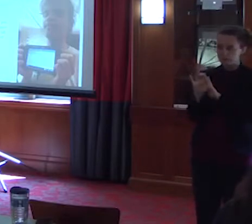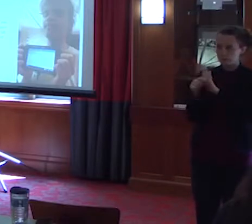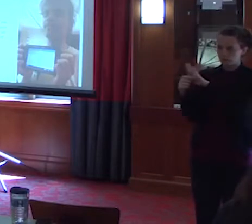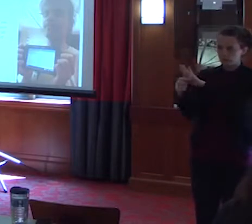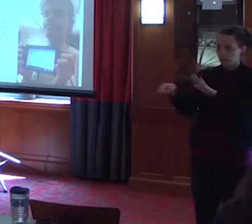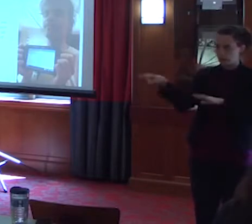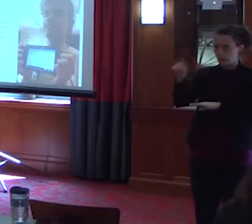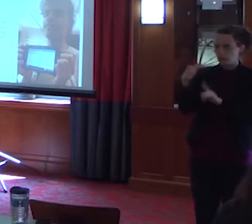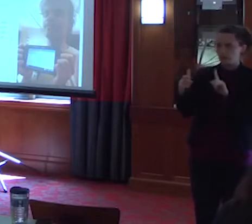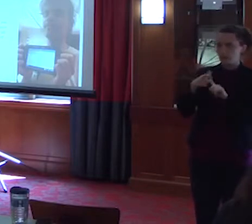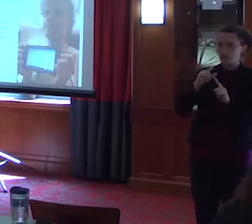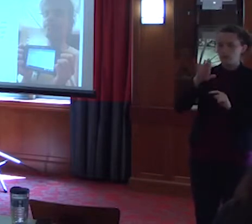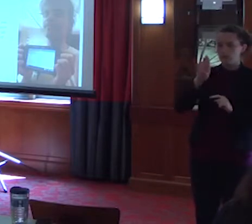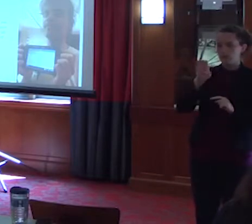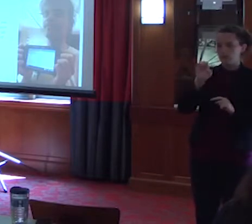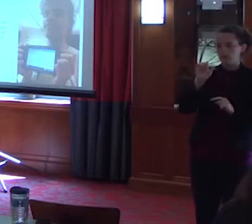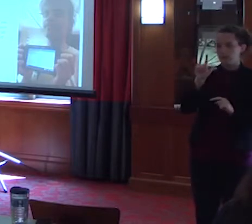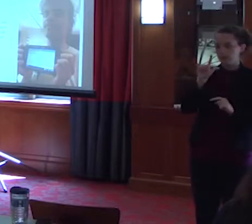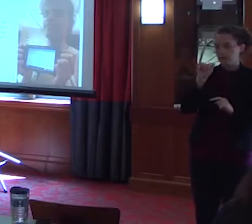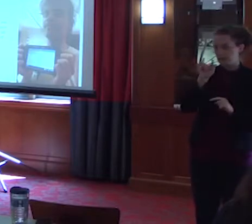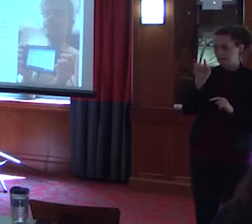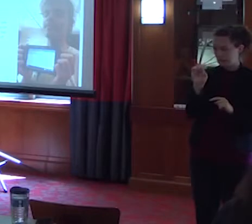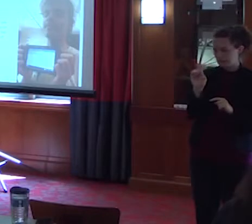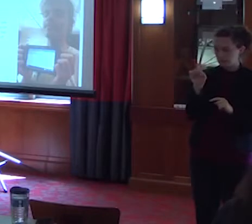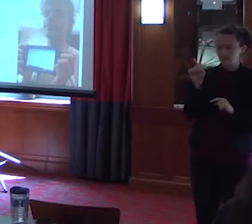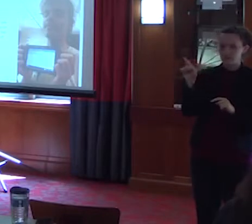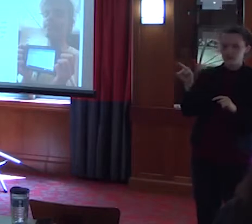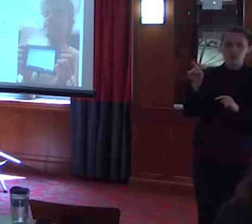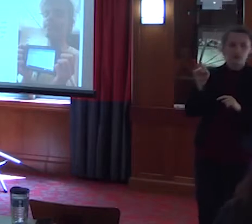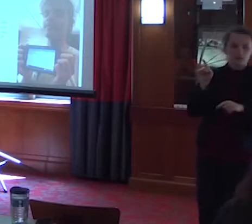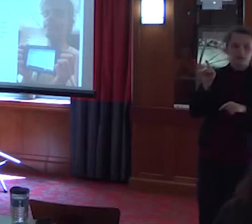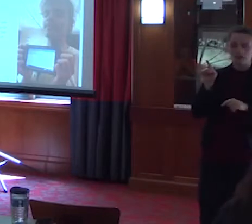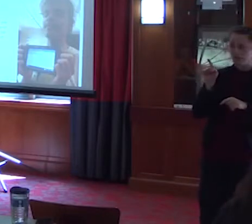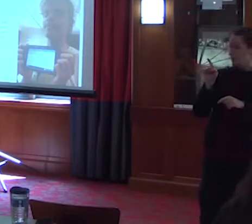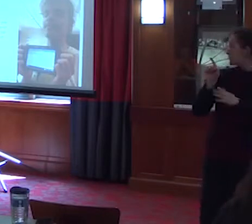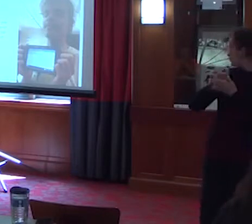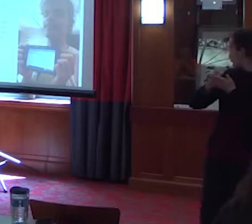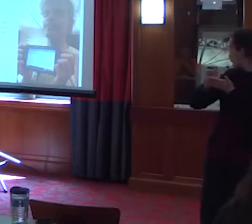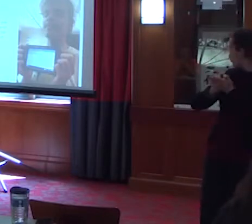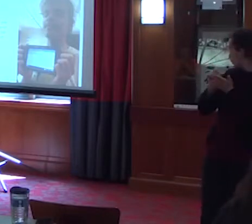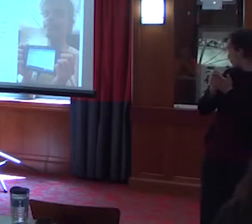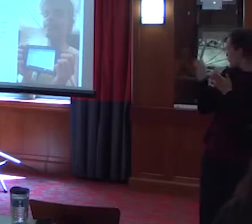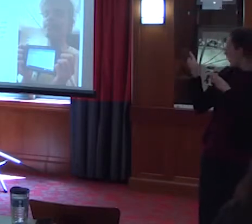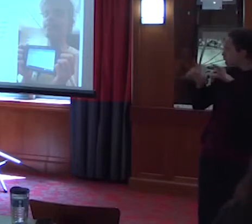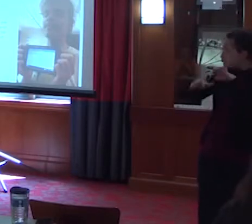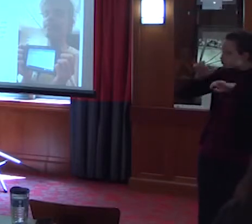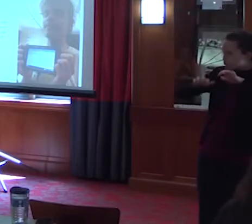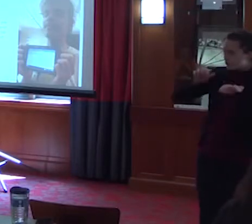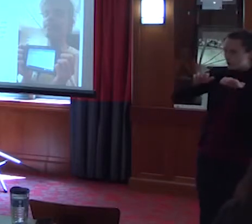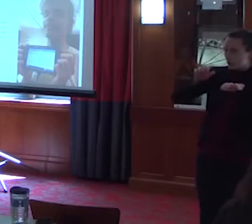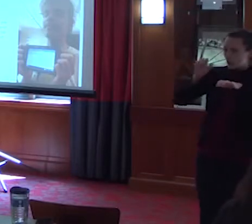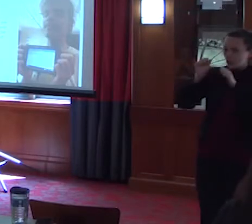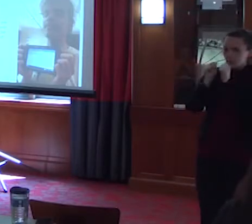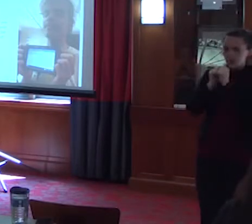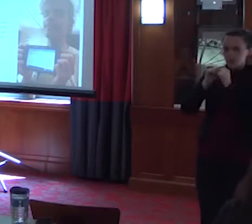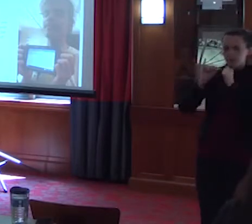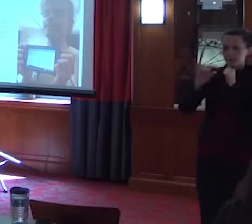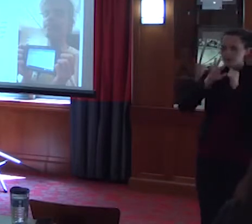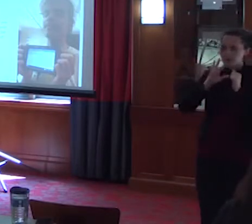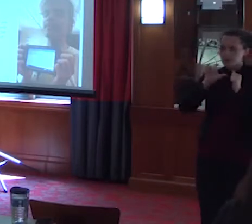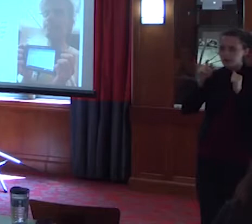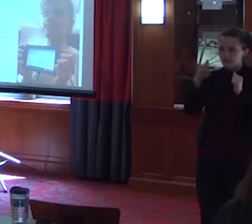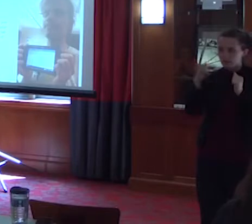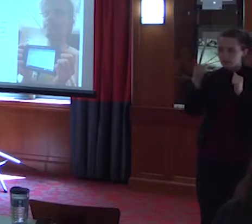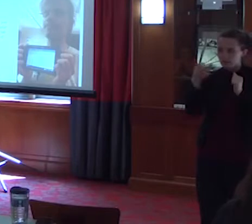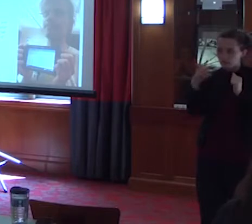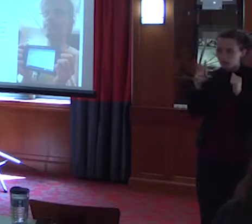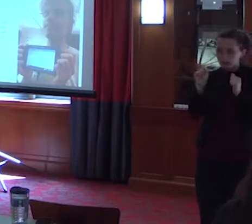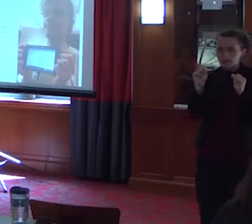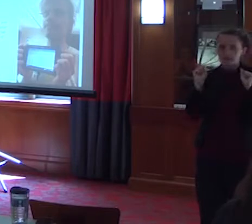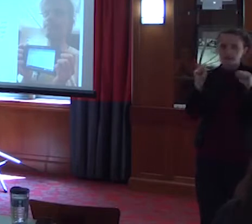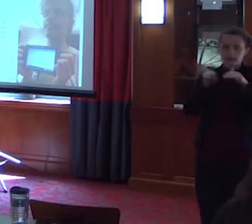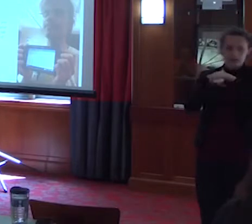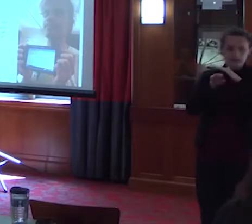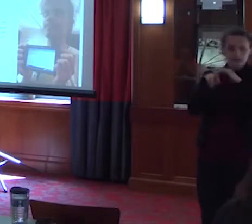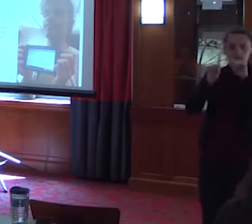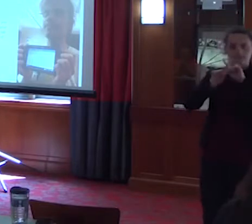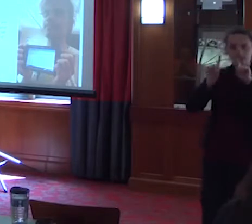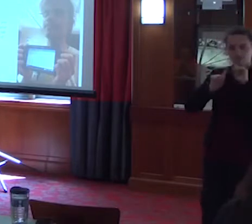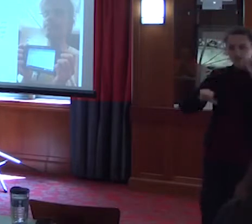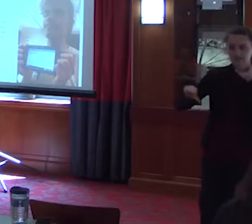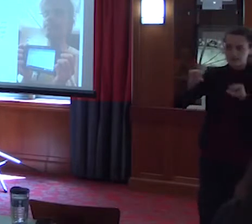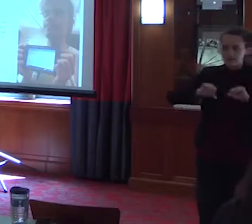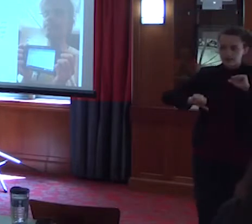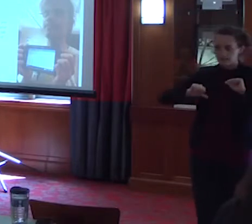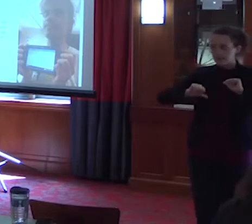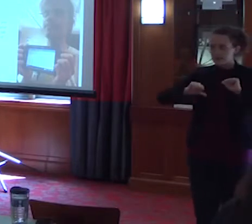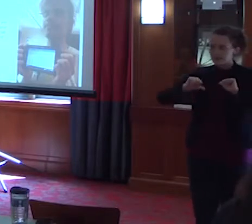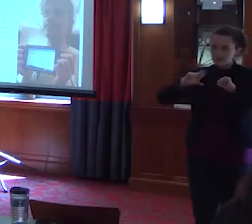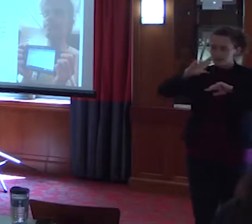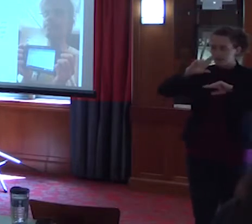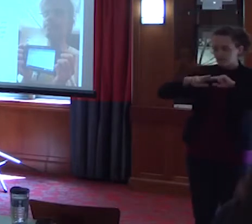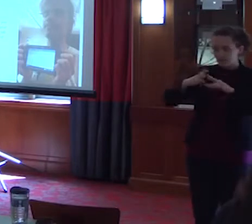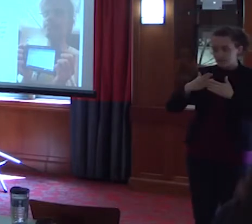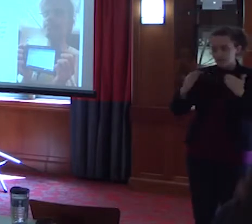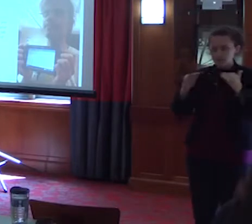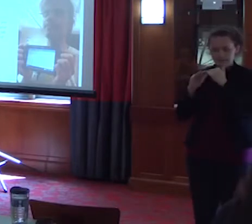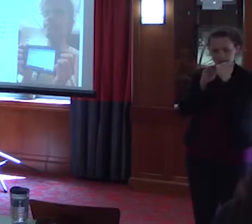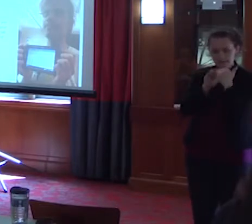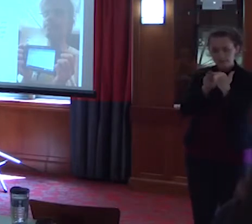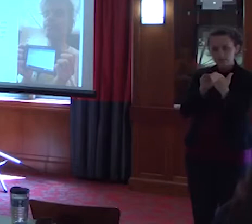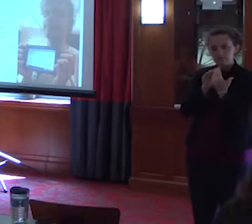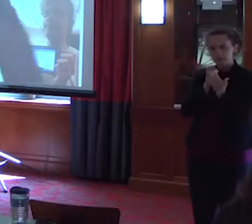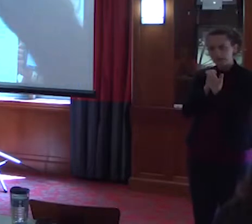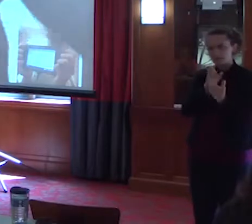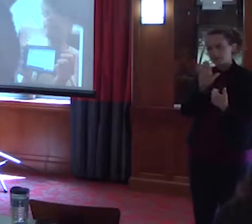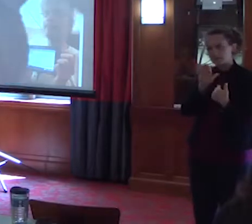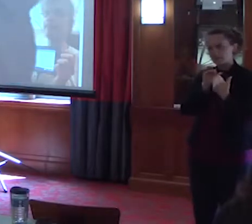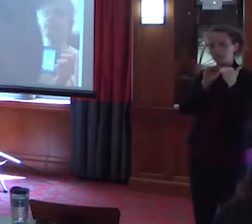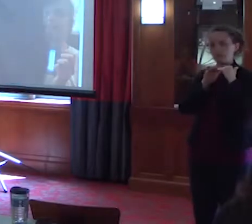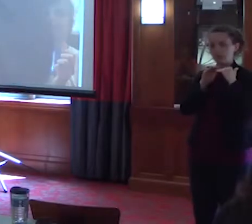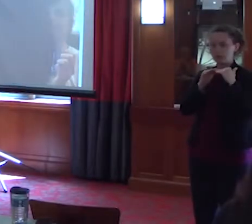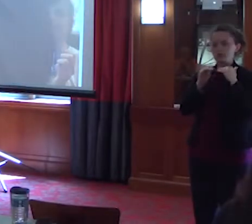it was set in that order for a reason.